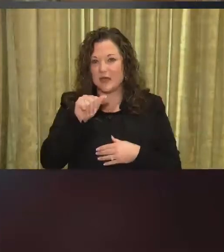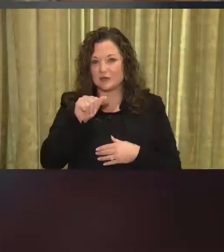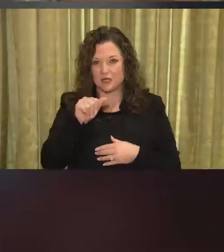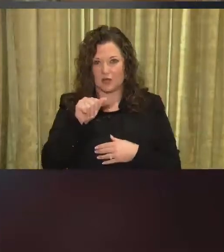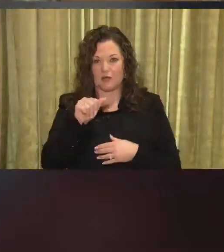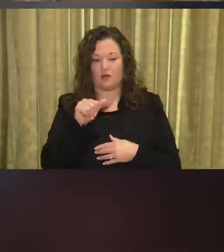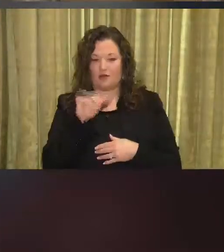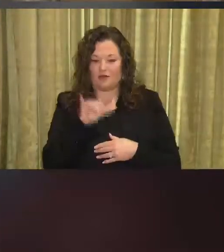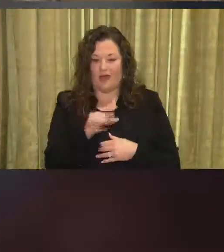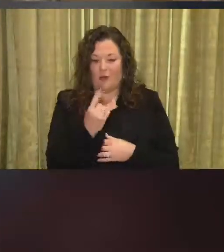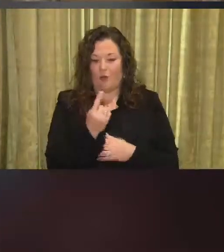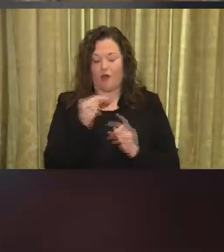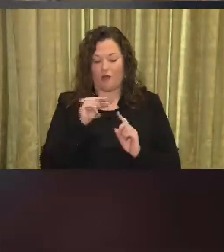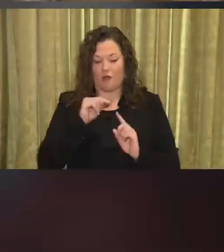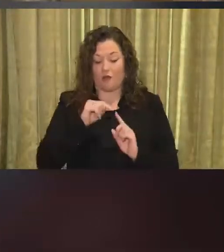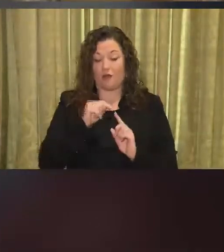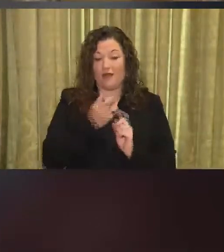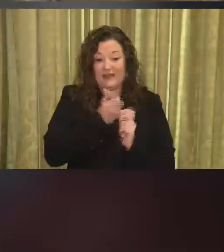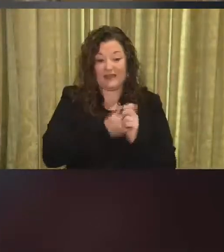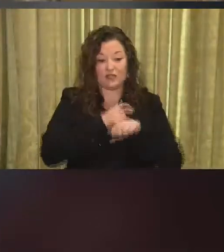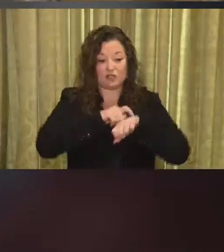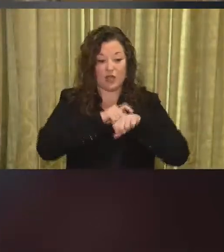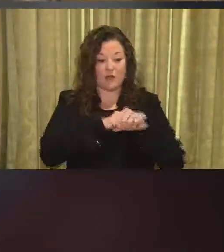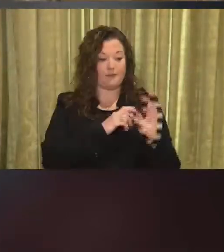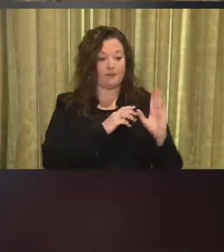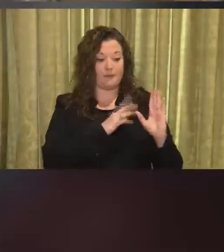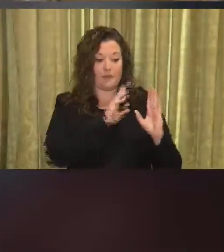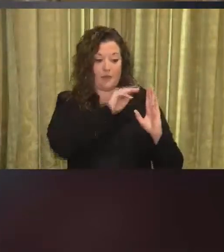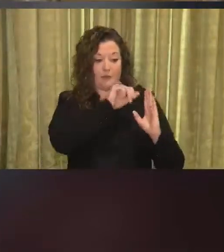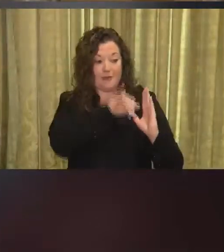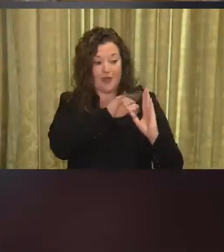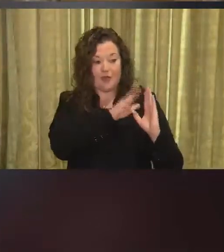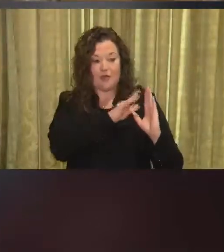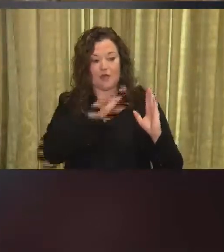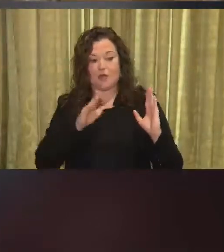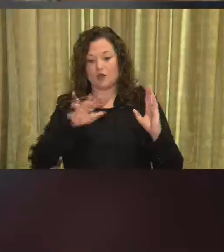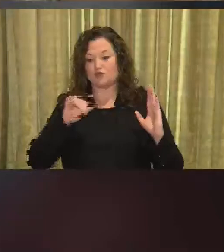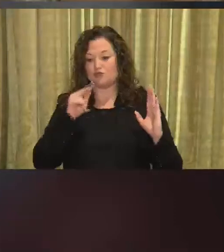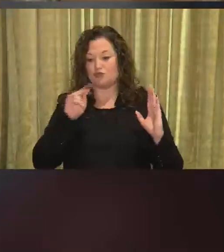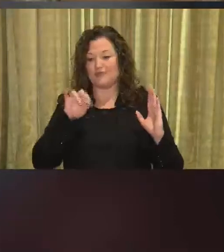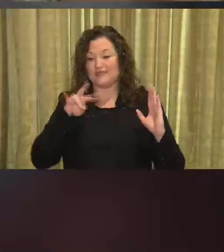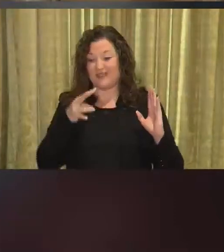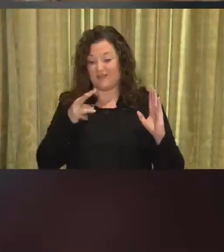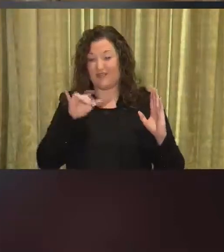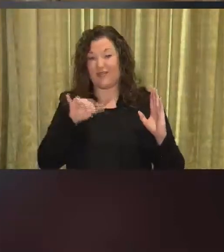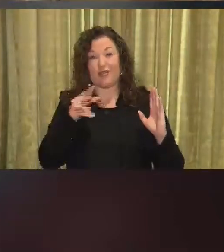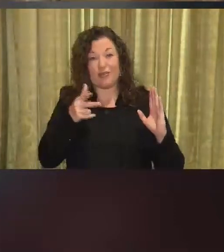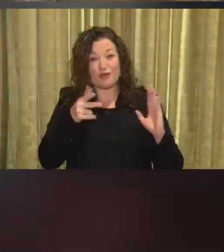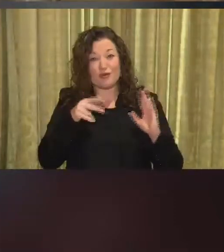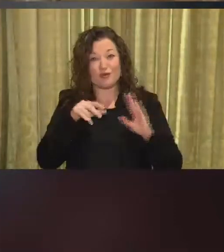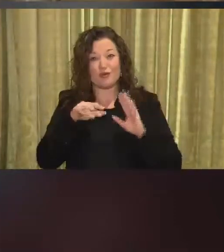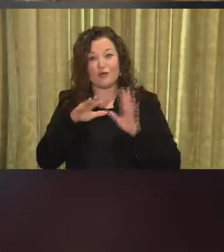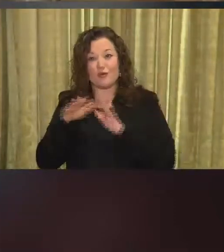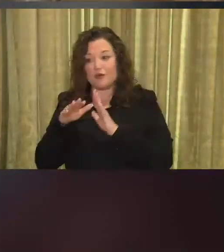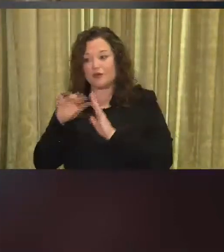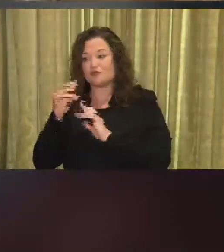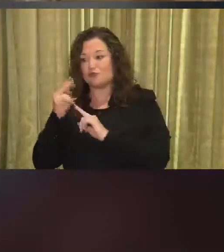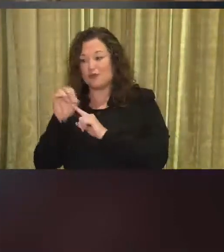as in each time frame from May to June. 7th is the 2nd graph. The third graph is June 14th,